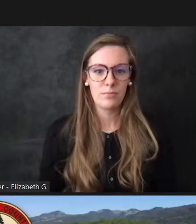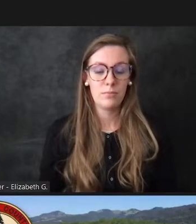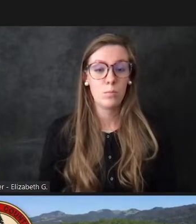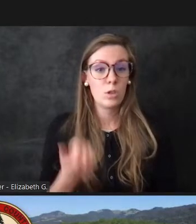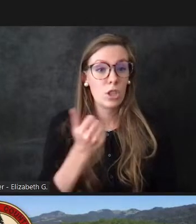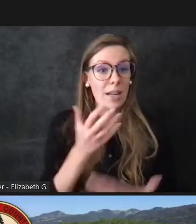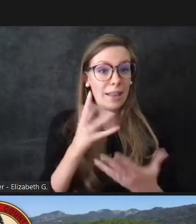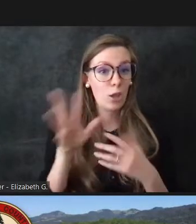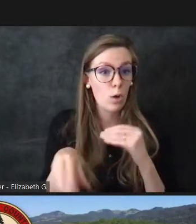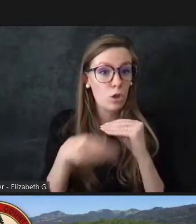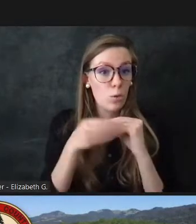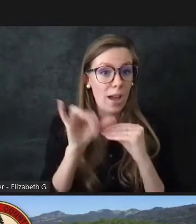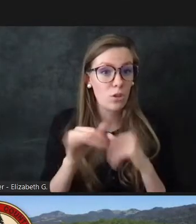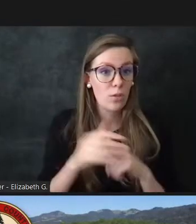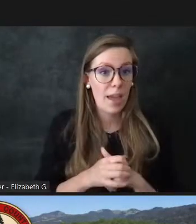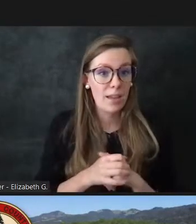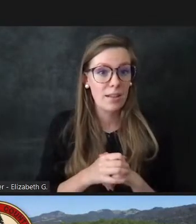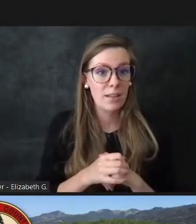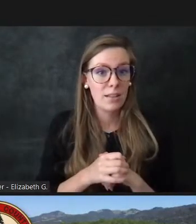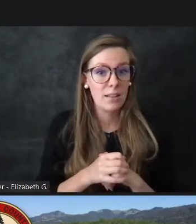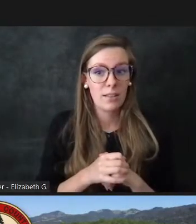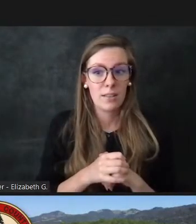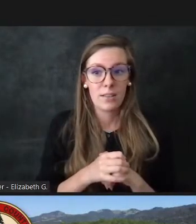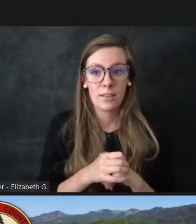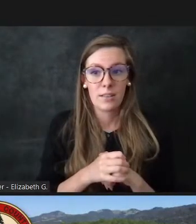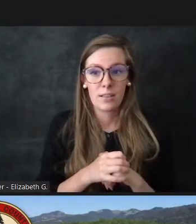No. Just the same thing that Akira said